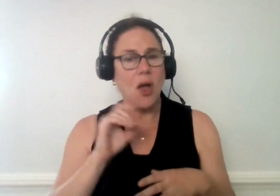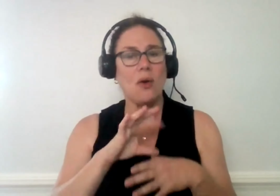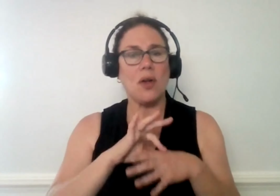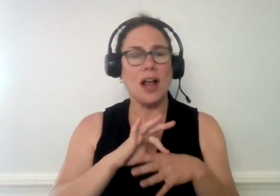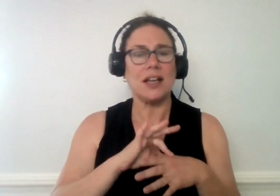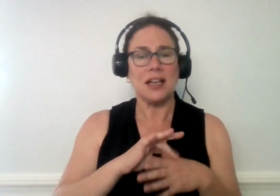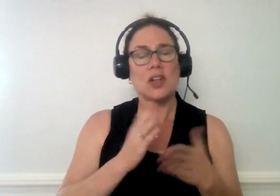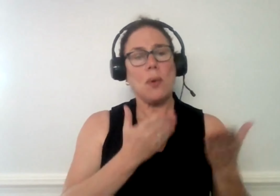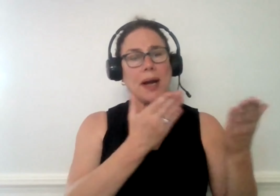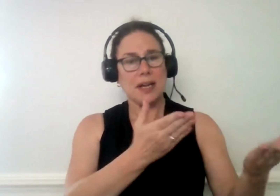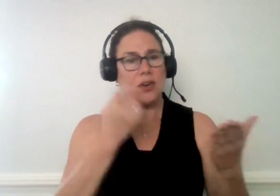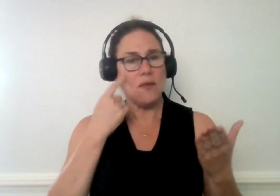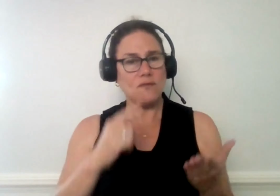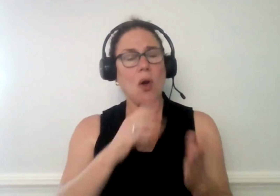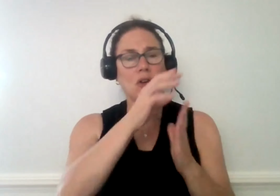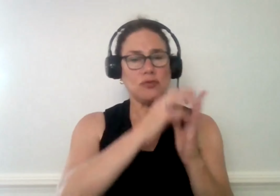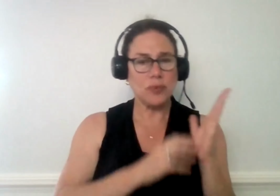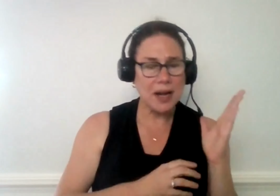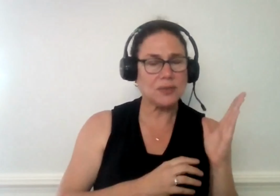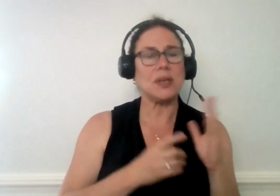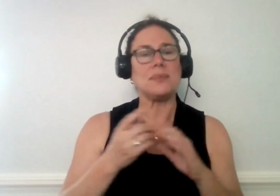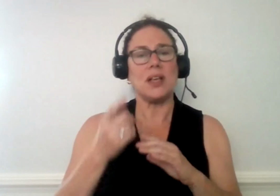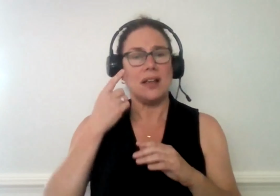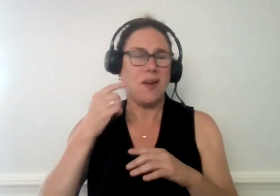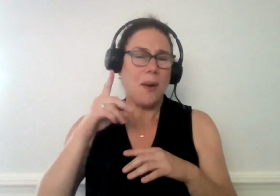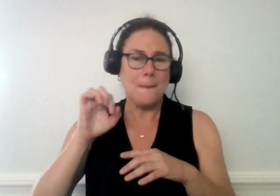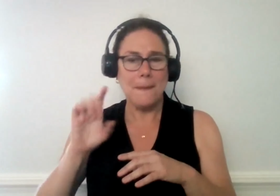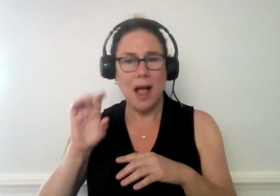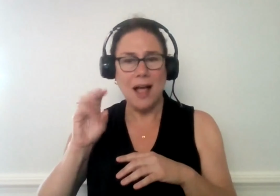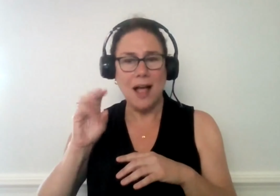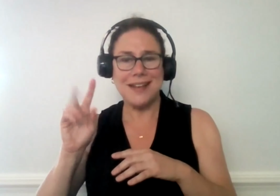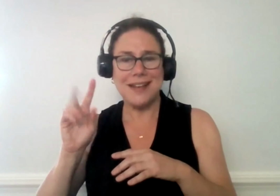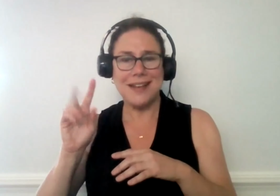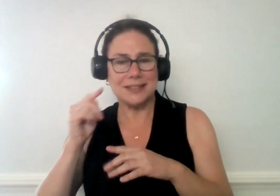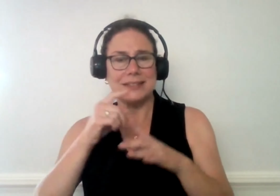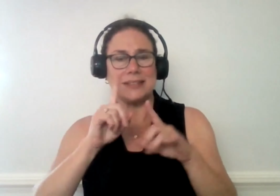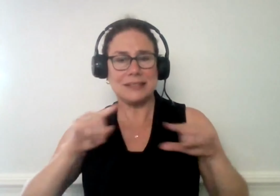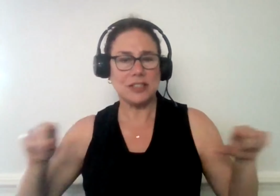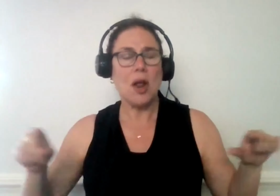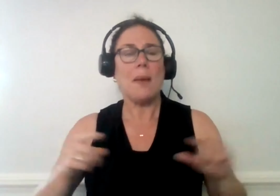podcast or something like that, but it is... none of these AI's for captioning is